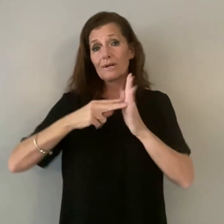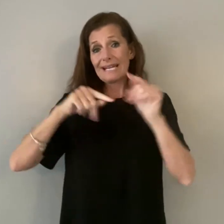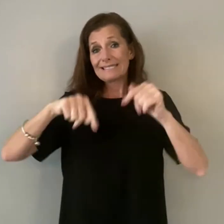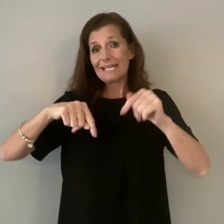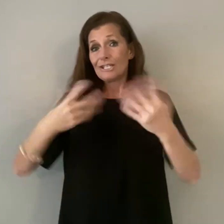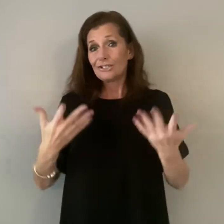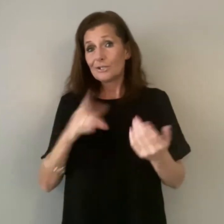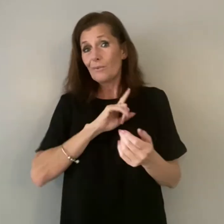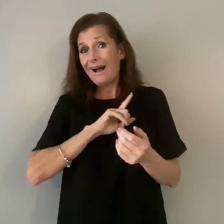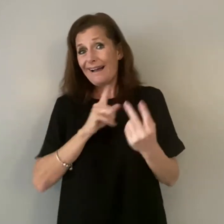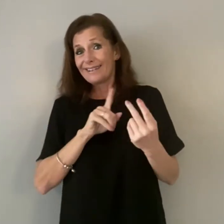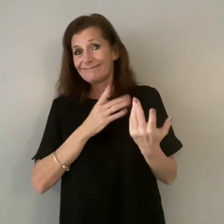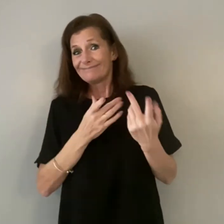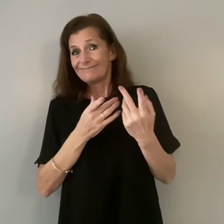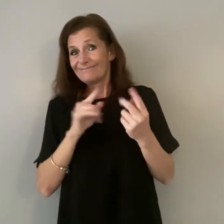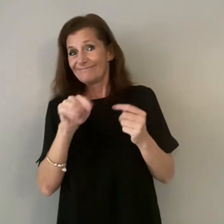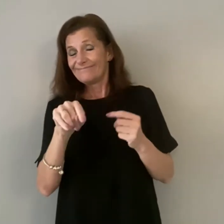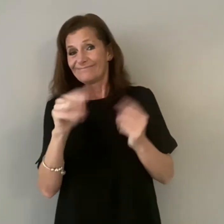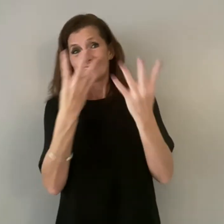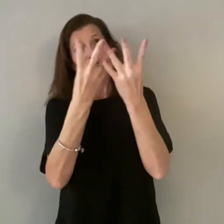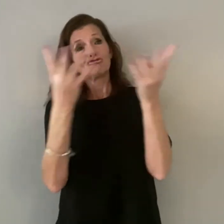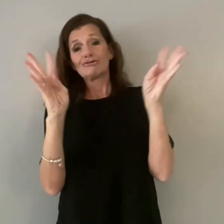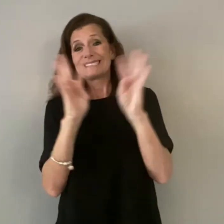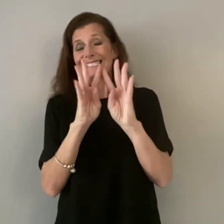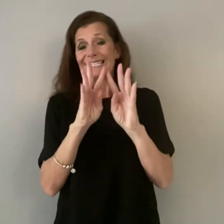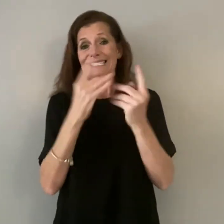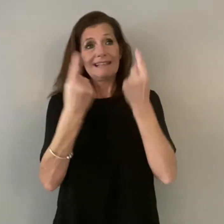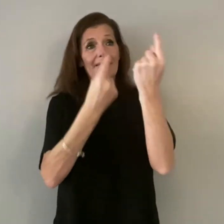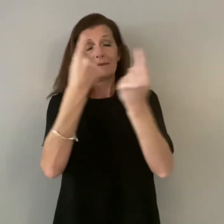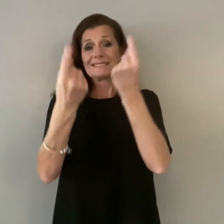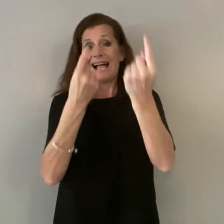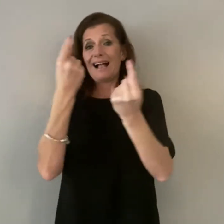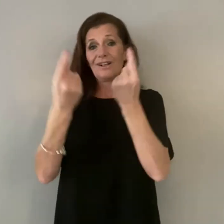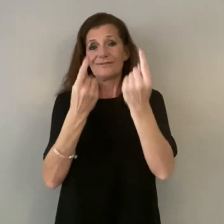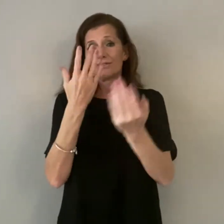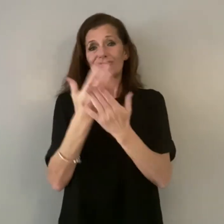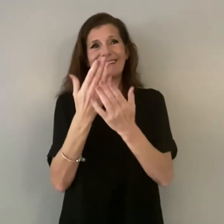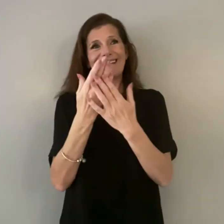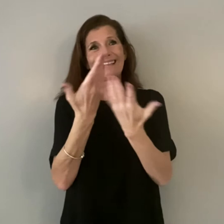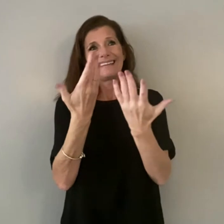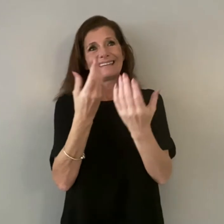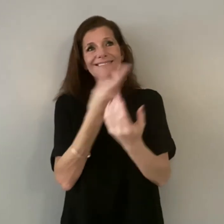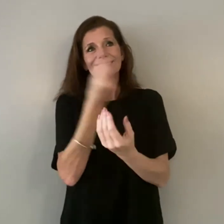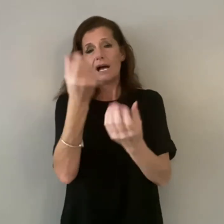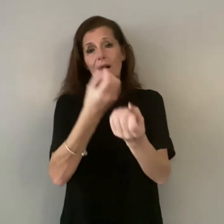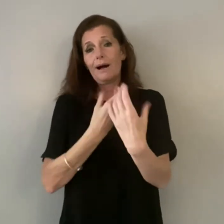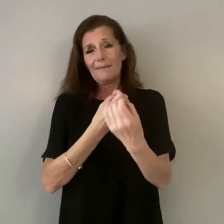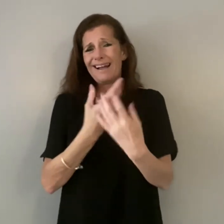'Cause that's another, that's another issue in boards that aren't actually really contributing.